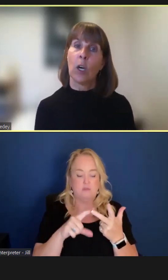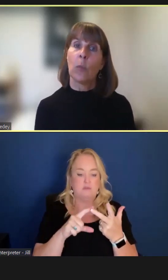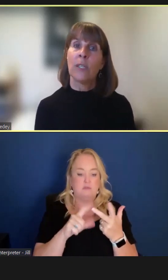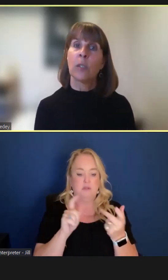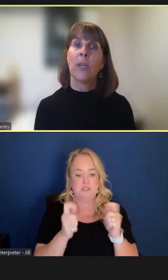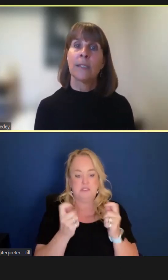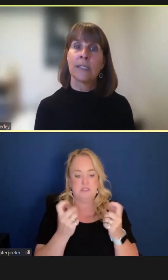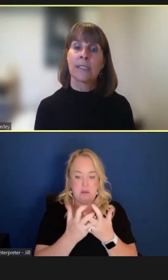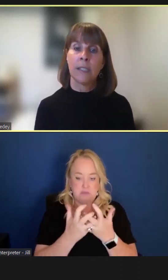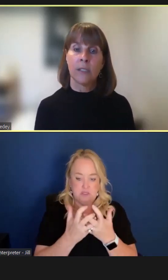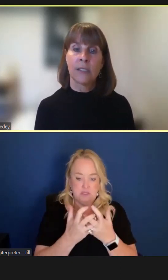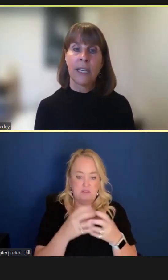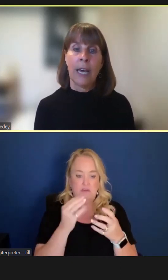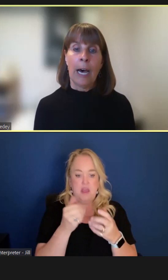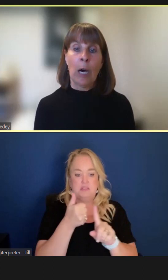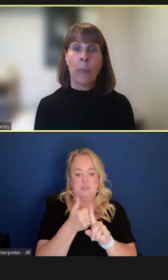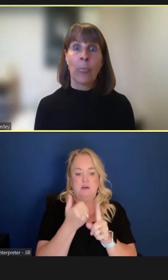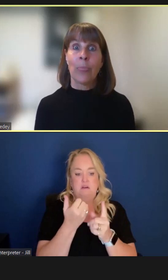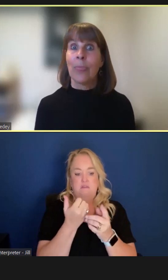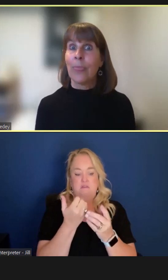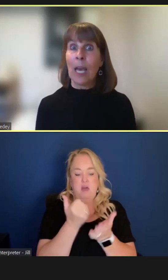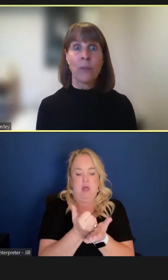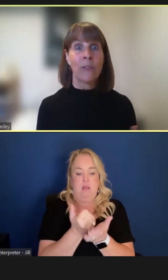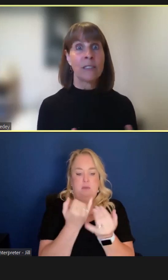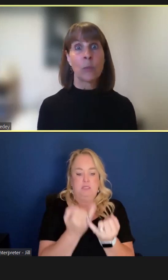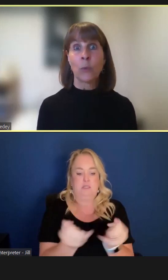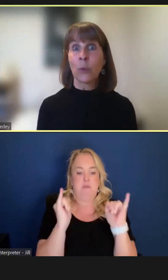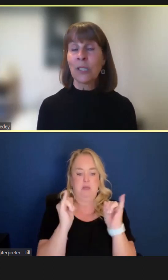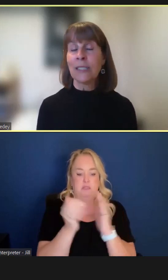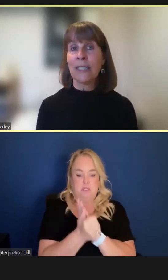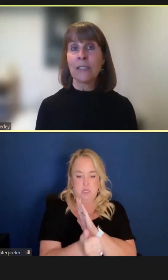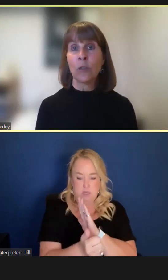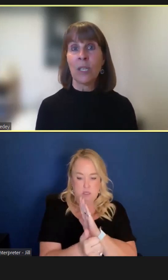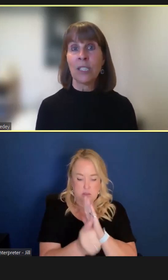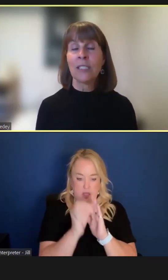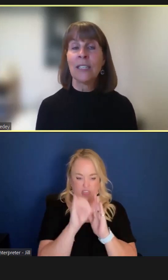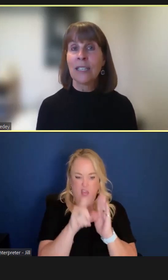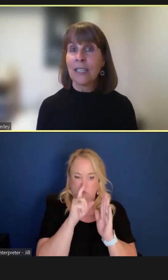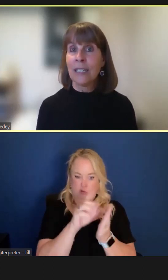independent skills um that provides some really nice information again if you